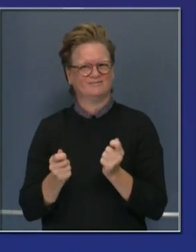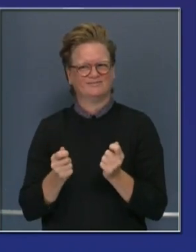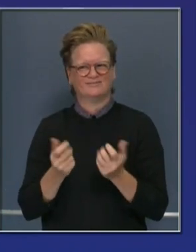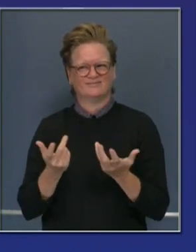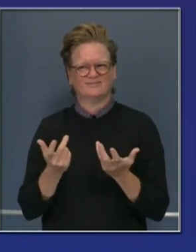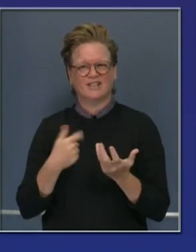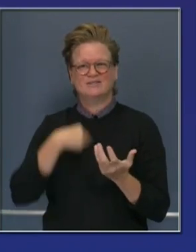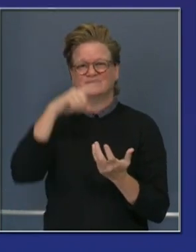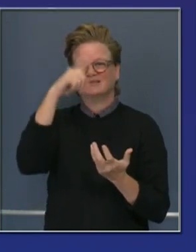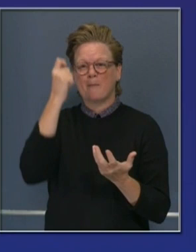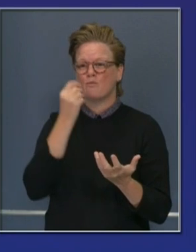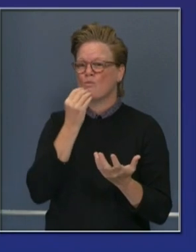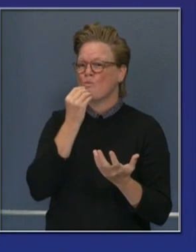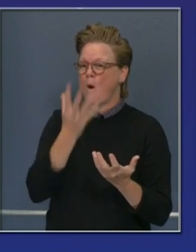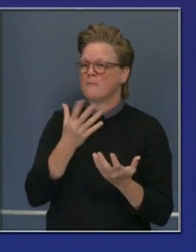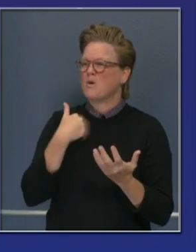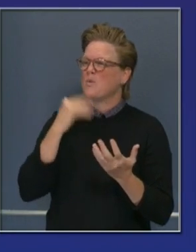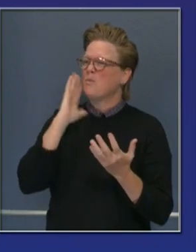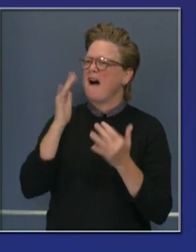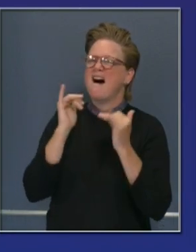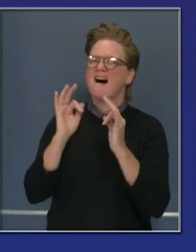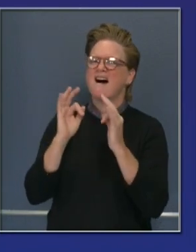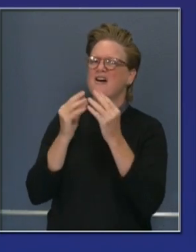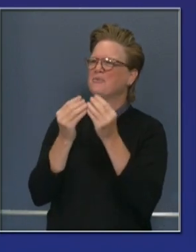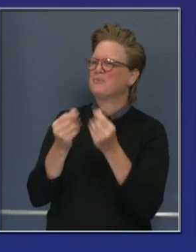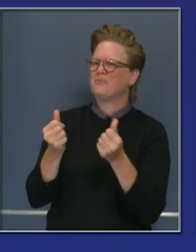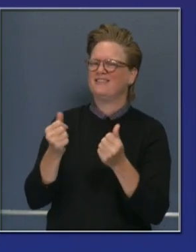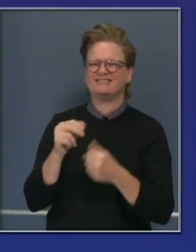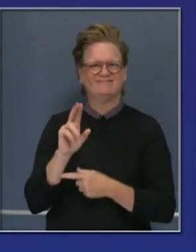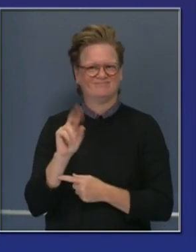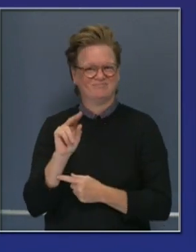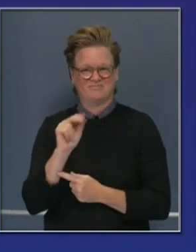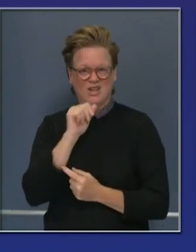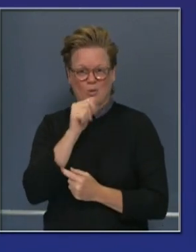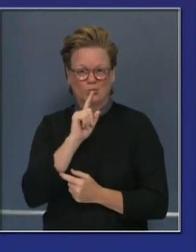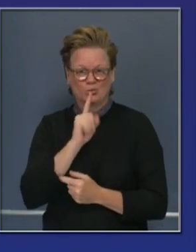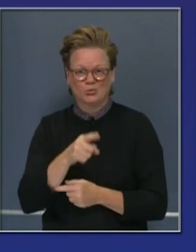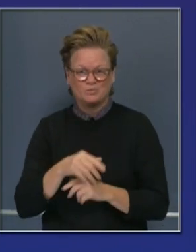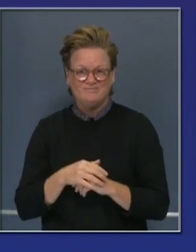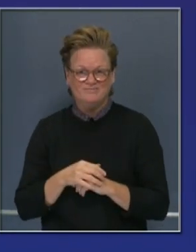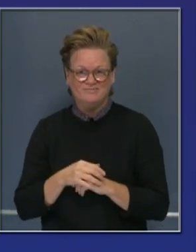AND WE NEED TO ADAPT. THIS IDEA THAT IT WILL GO AWAY